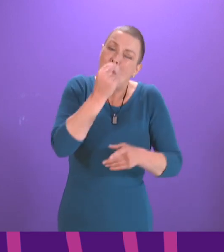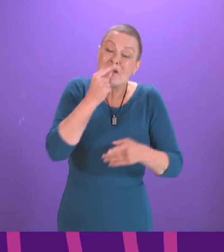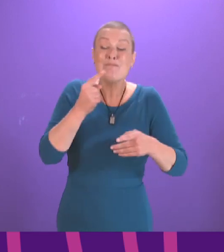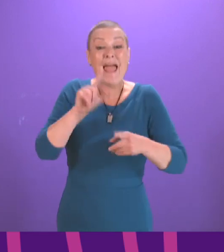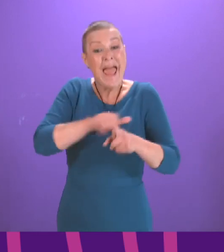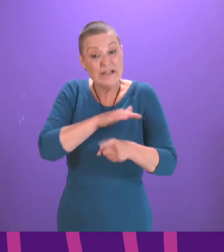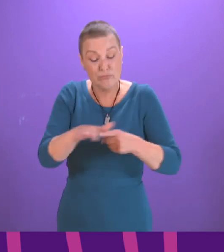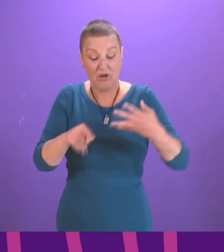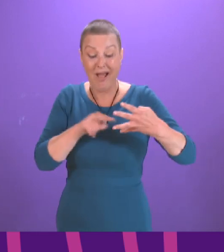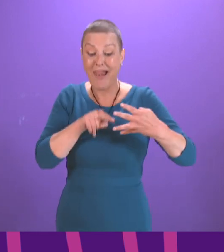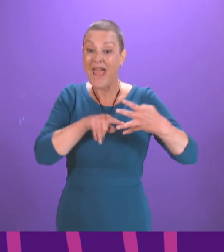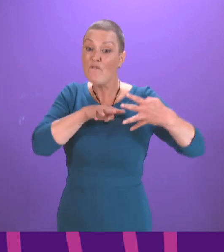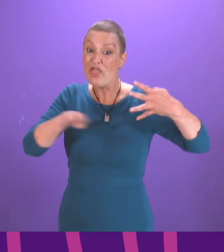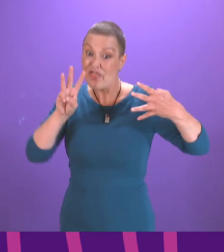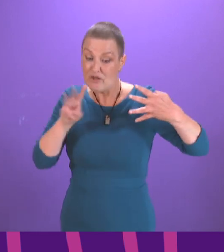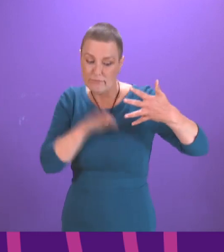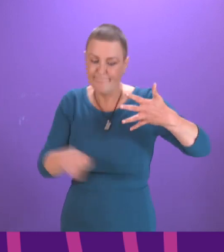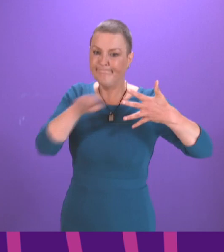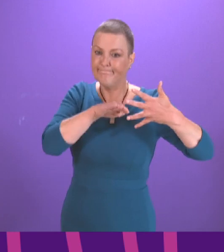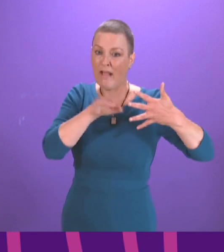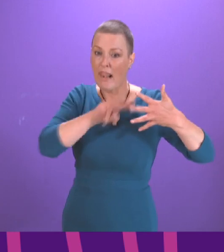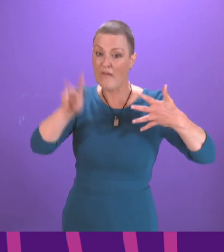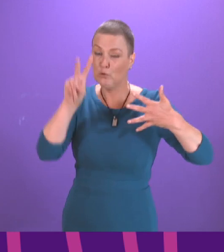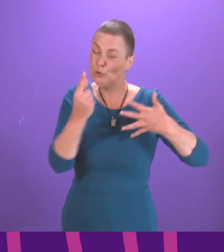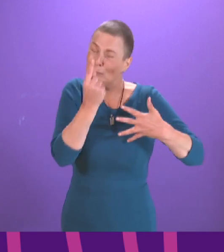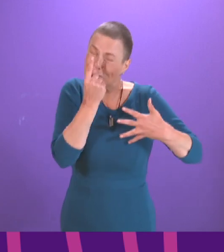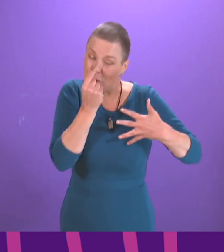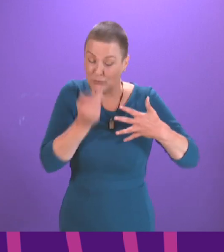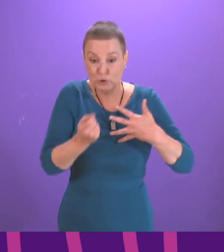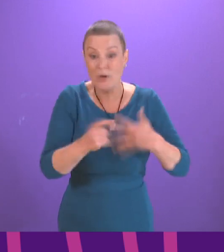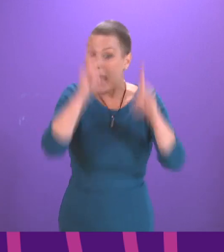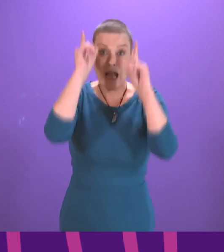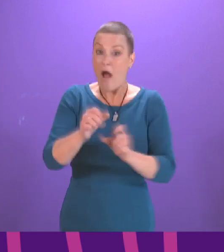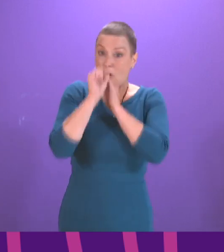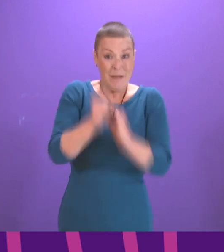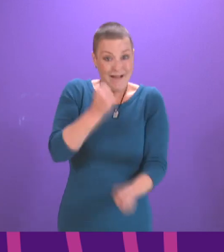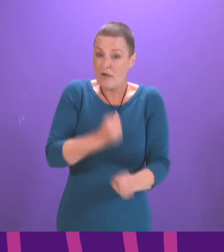level 3 to level 2 reasonably soon. I cannot make that commitment now, but I hope that